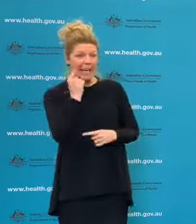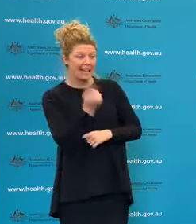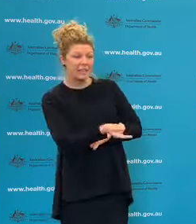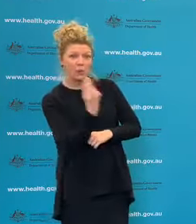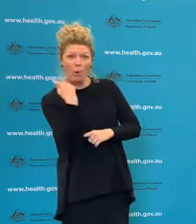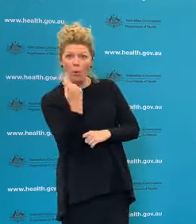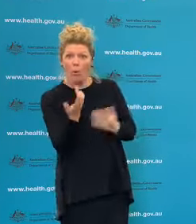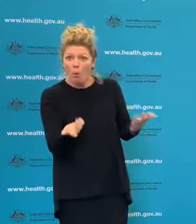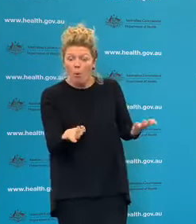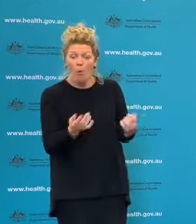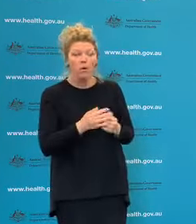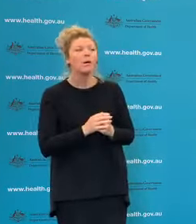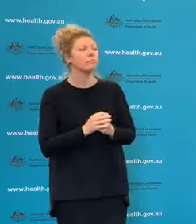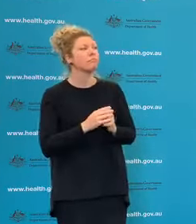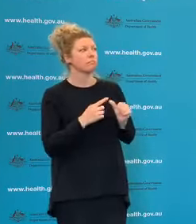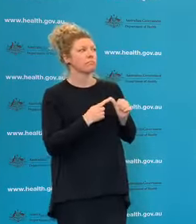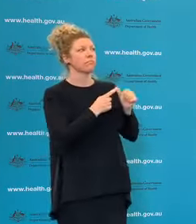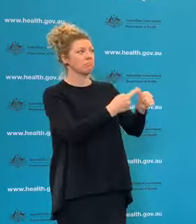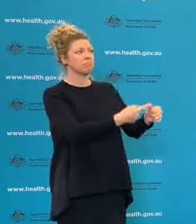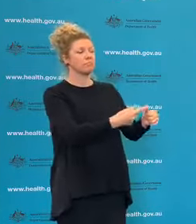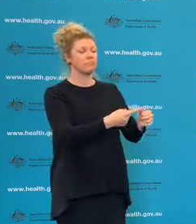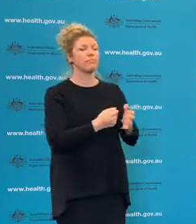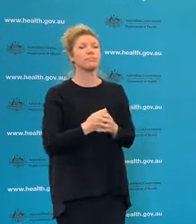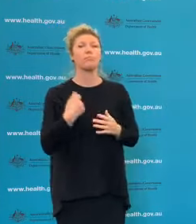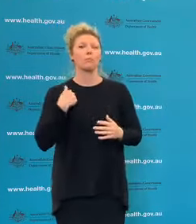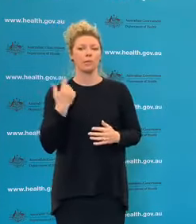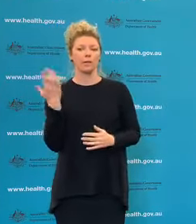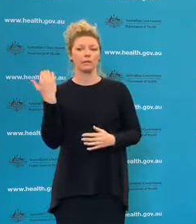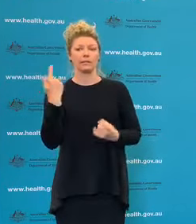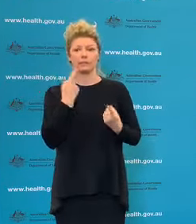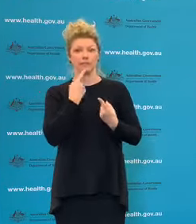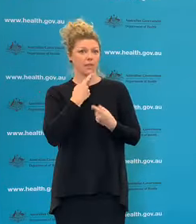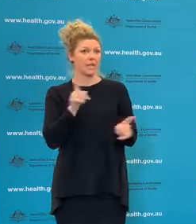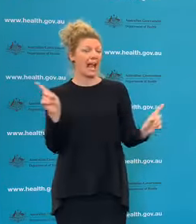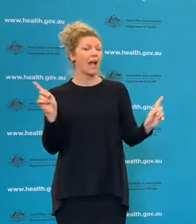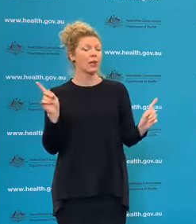If you recall, we announced some weeks ago up to